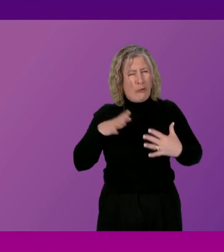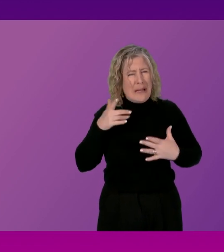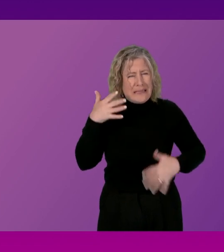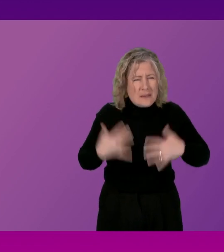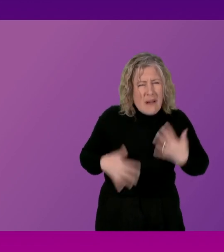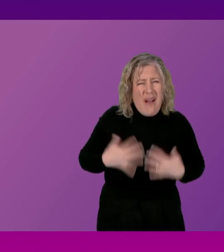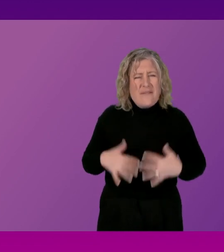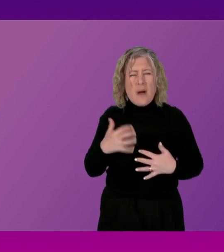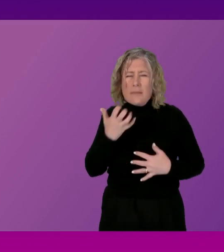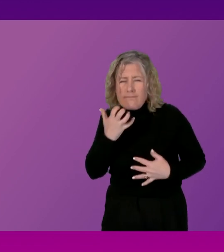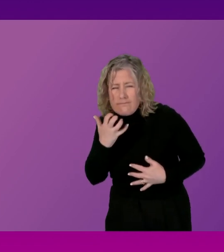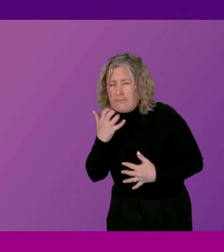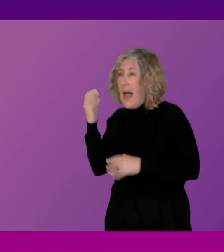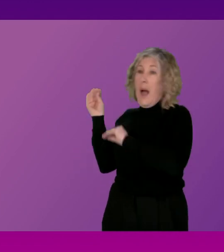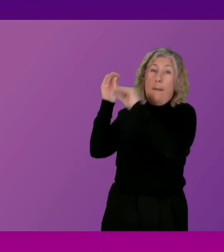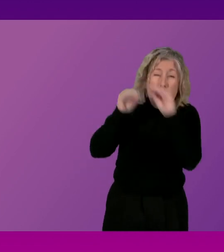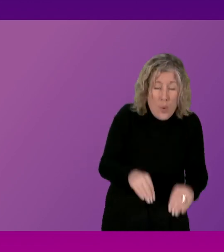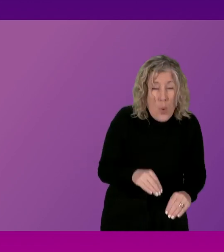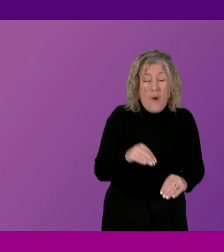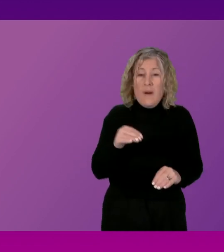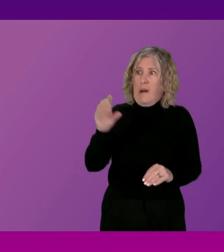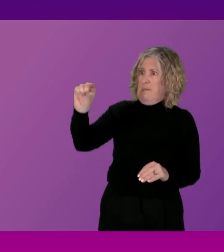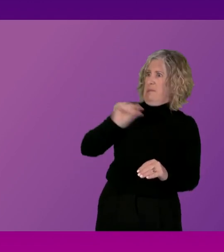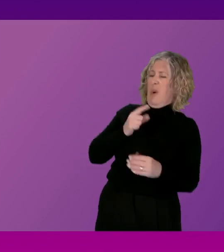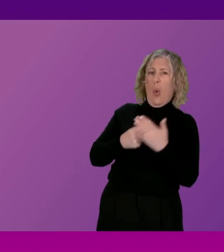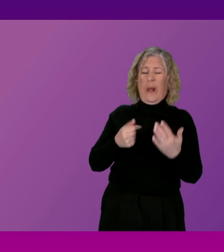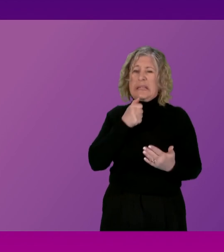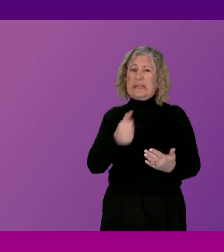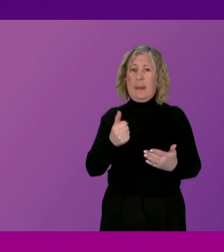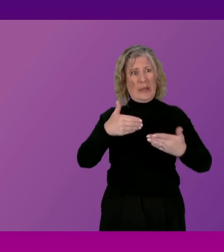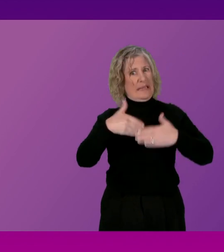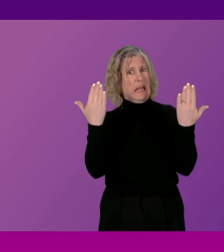£6 a day, the very least that we can do is extend a hand of help.